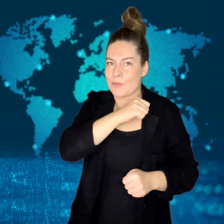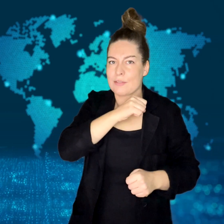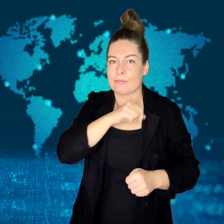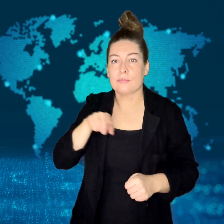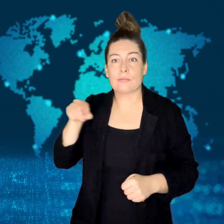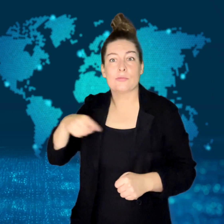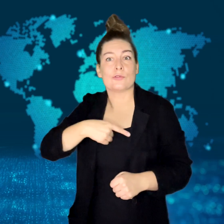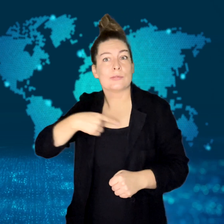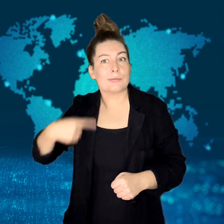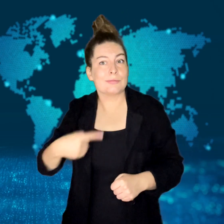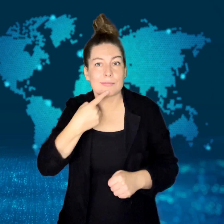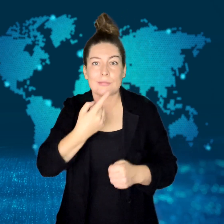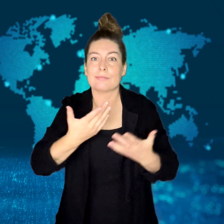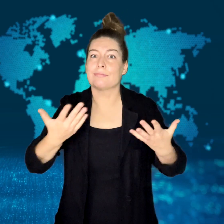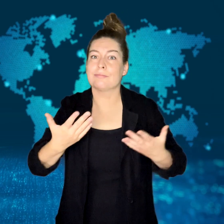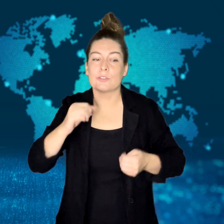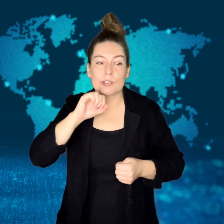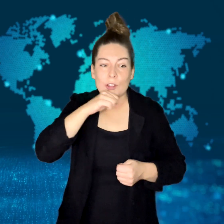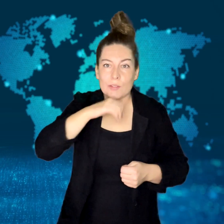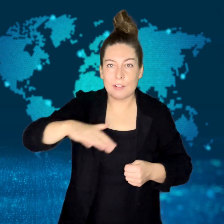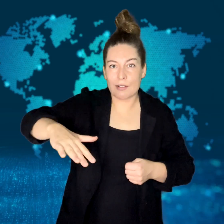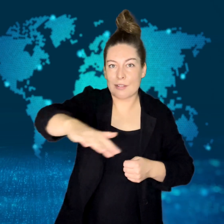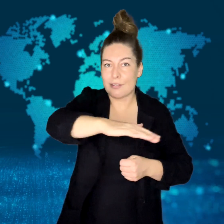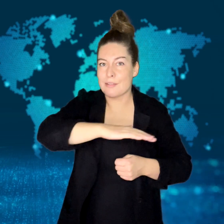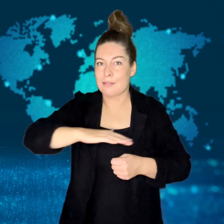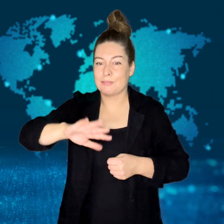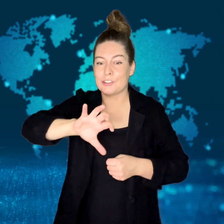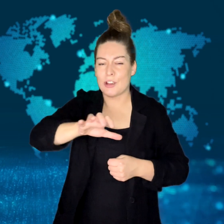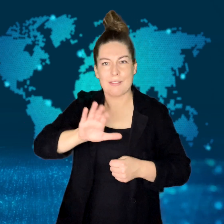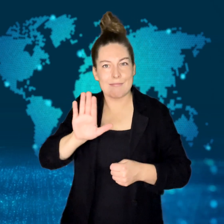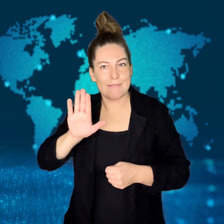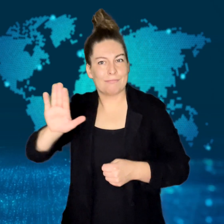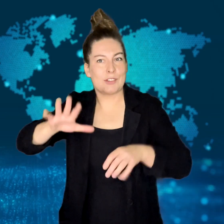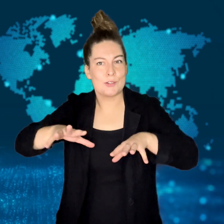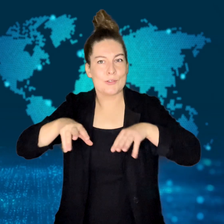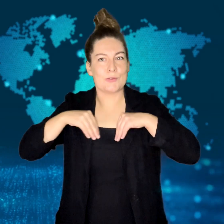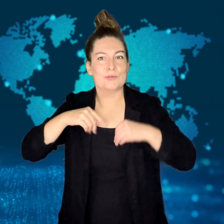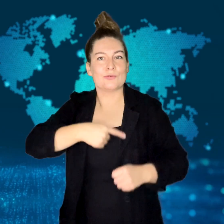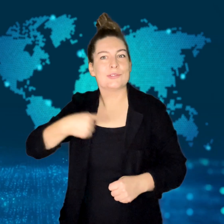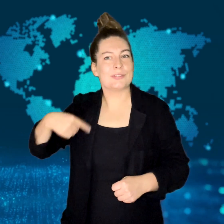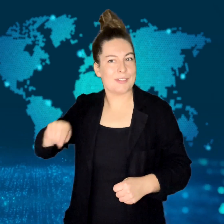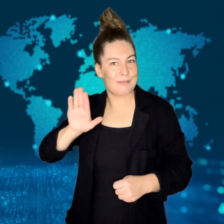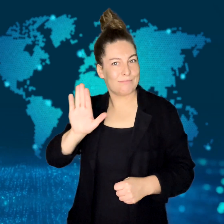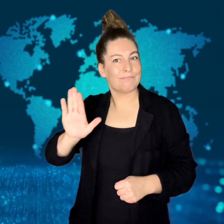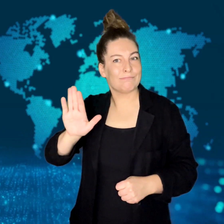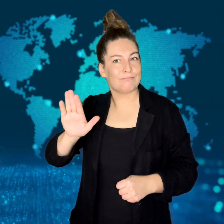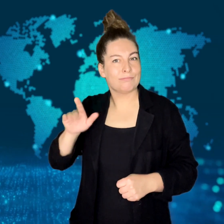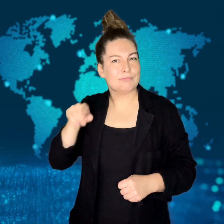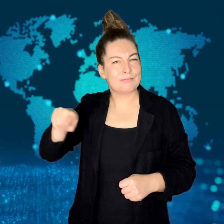aggression. China claims Taiwan is its own territory, and the